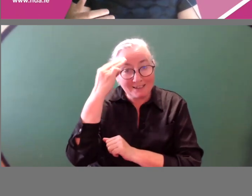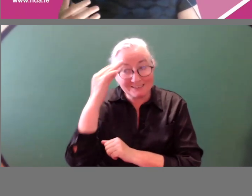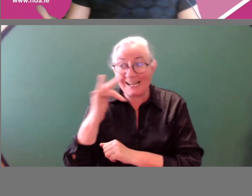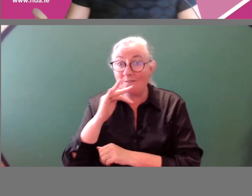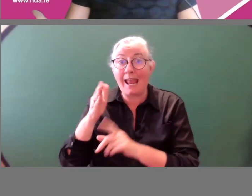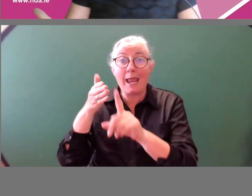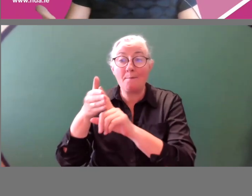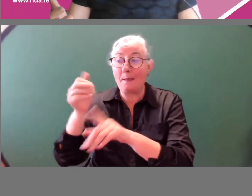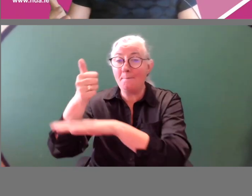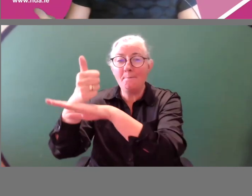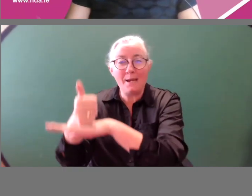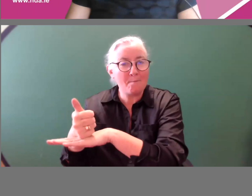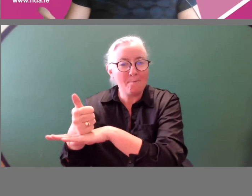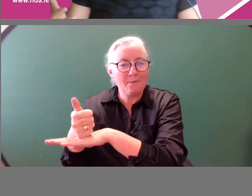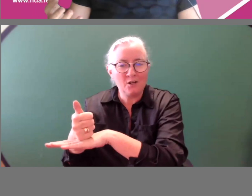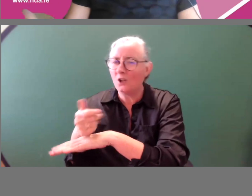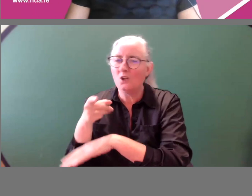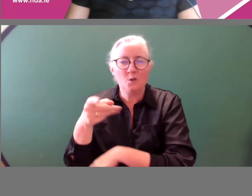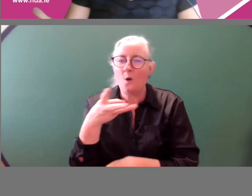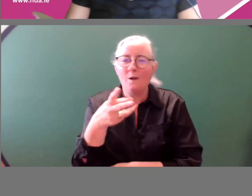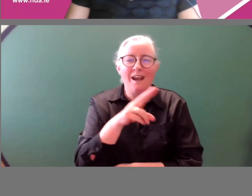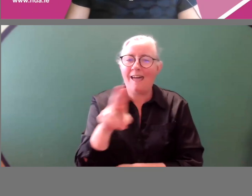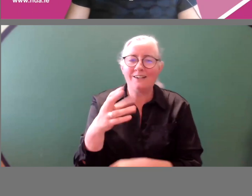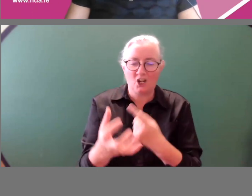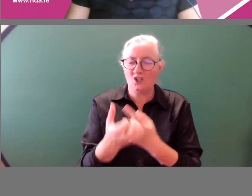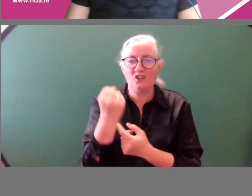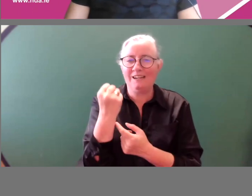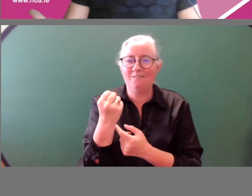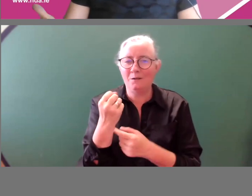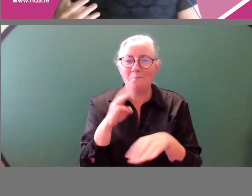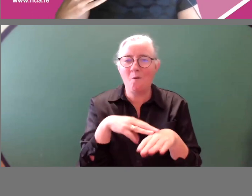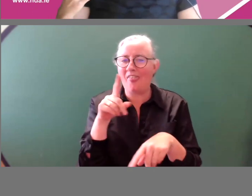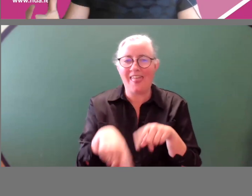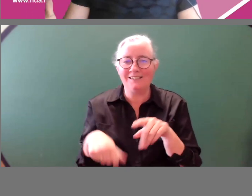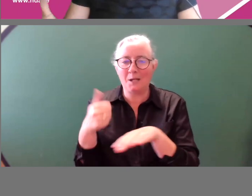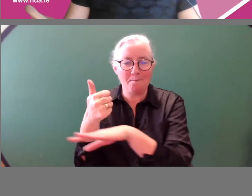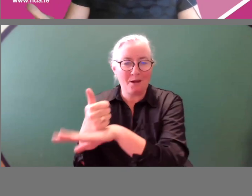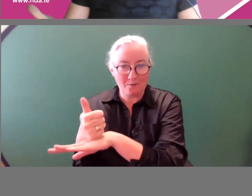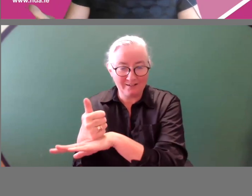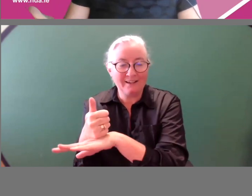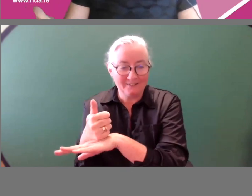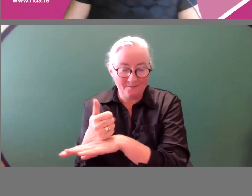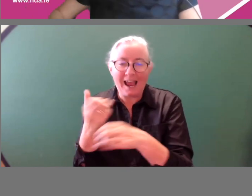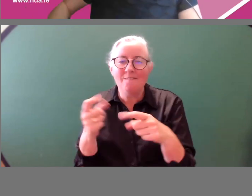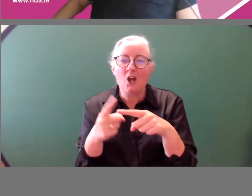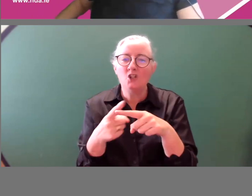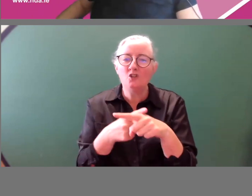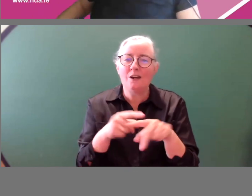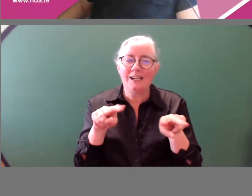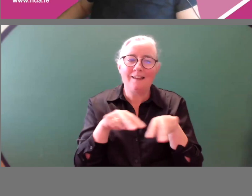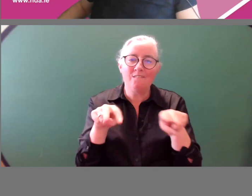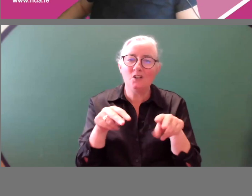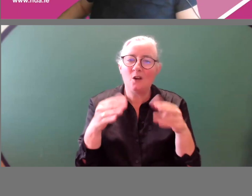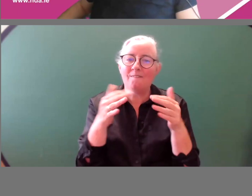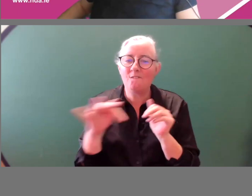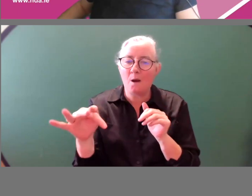are very unlikely to achieve beyond the minimum. I have a short video from the launch of the changing